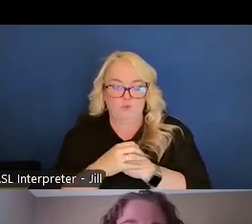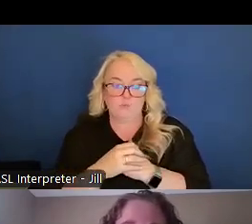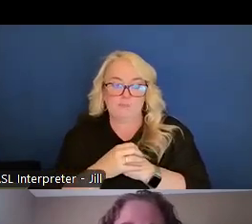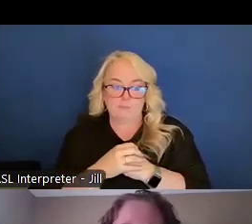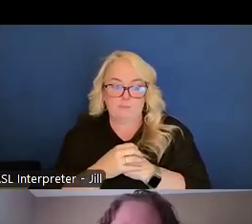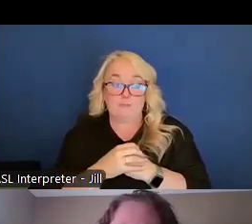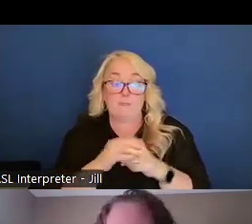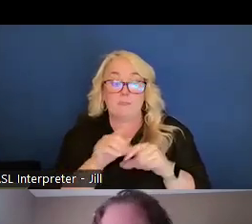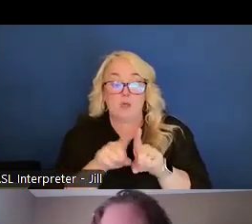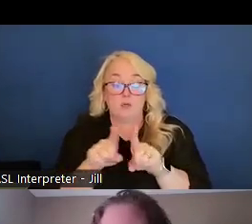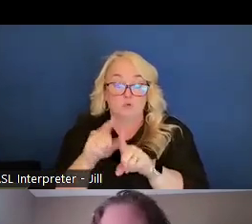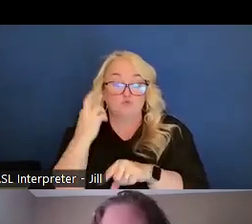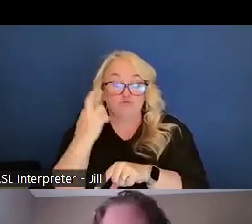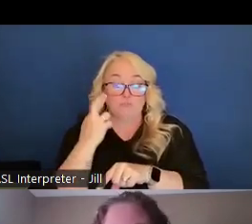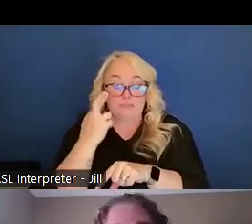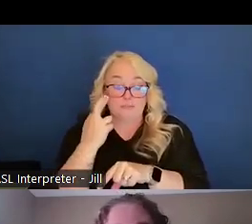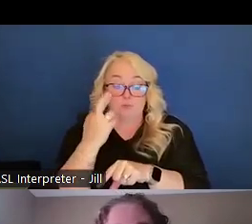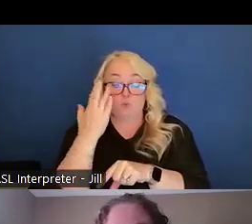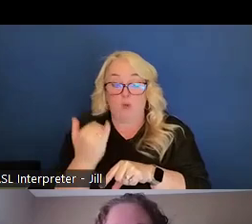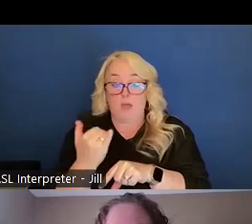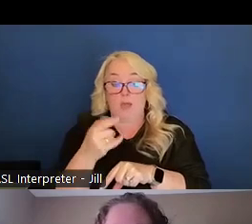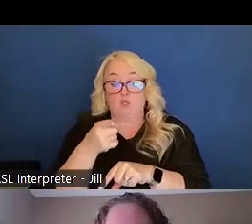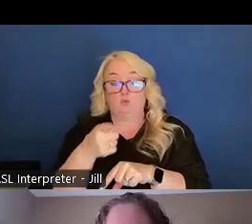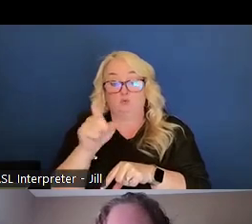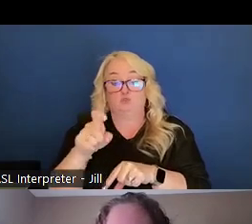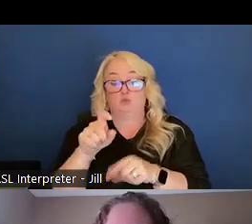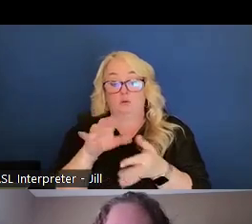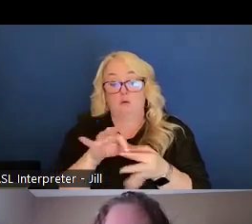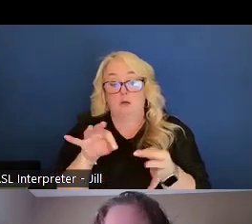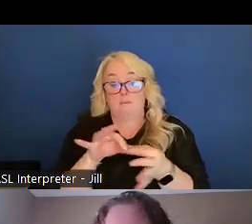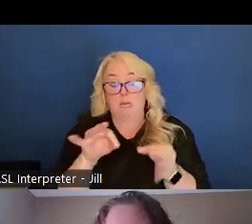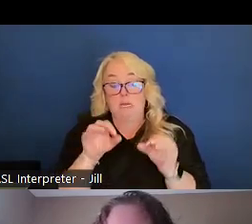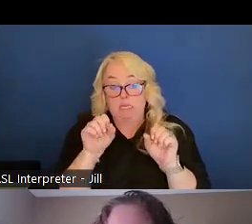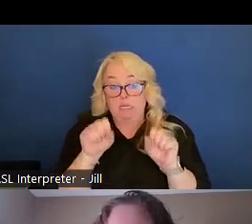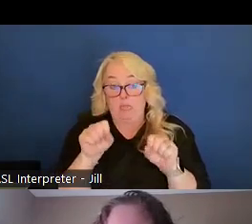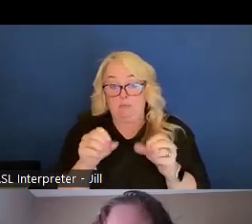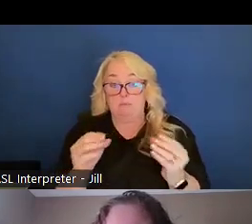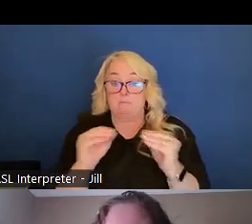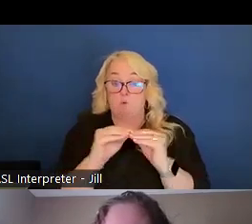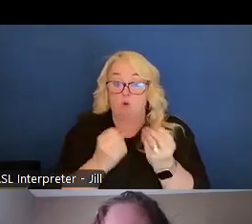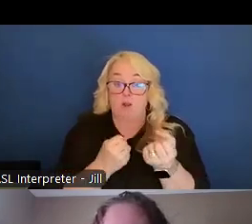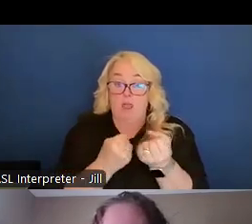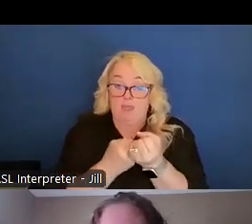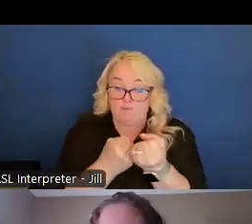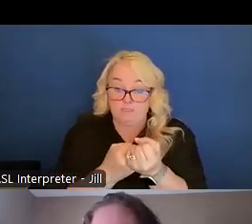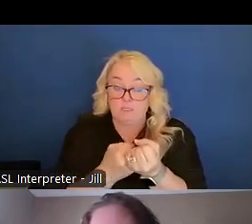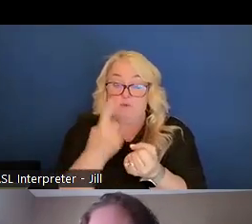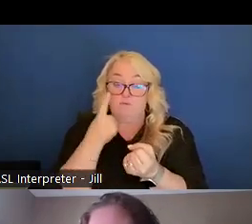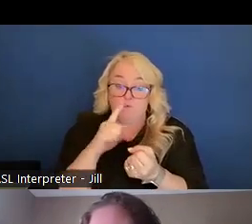other reason why you should comment is, it can be the basis of further advocacy to CMS about how the waiver is working in